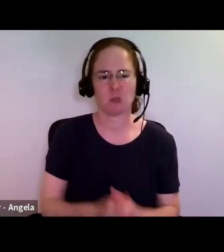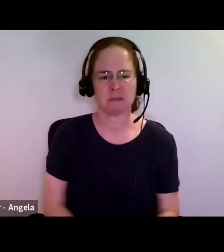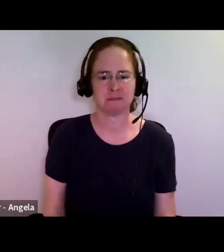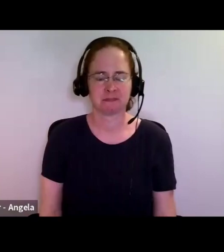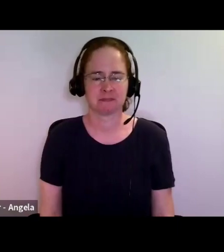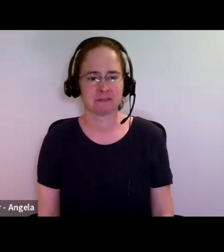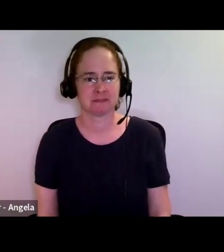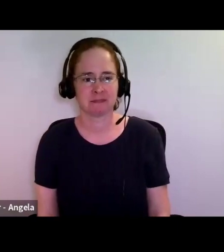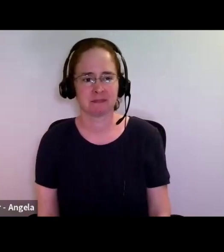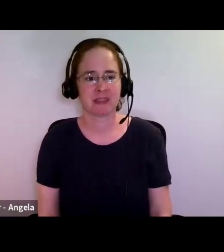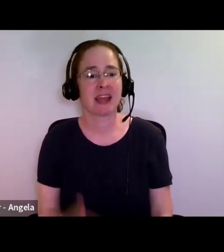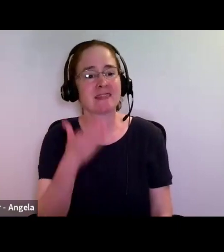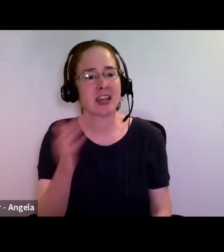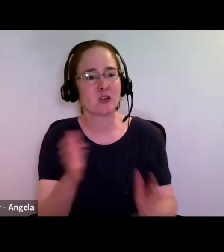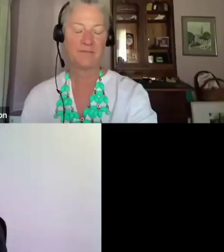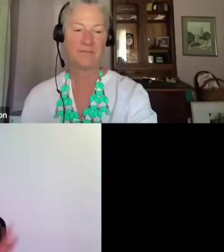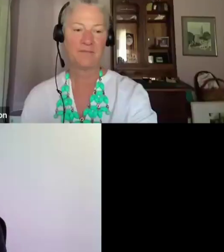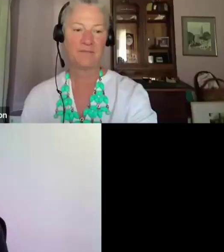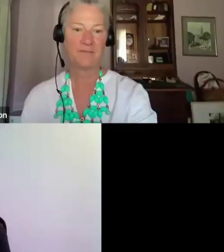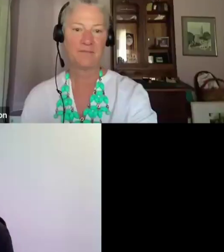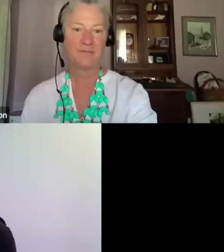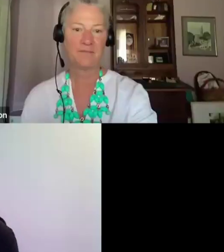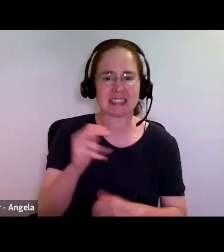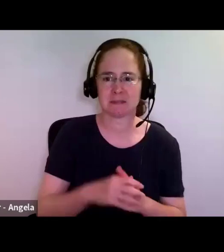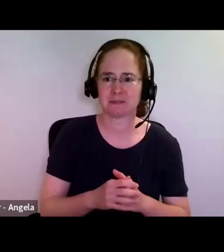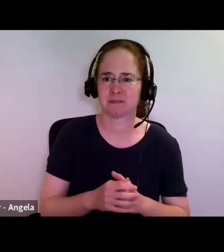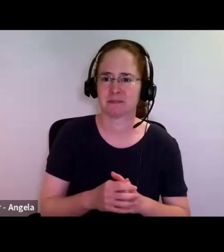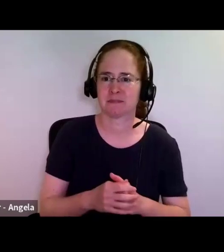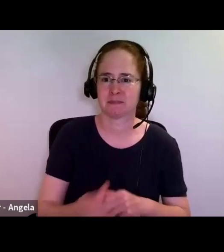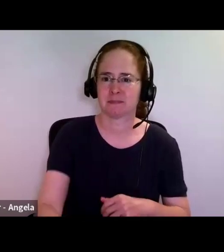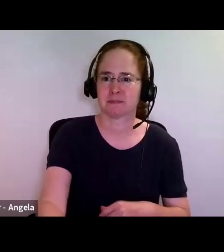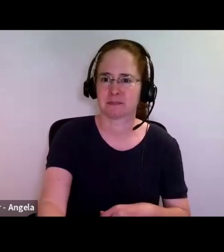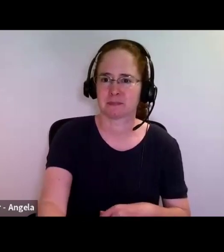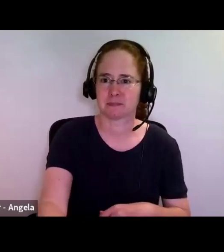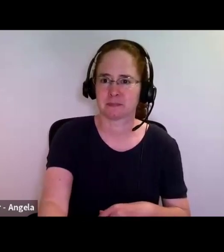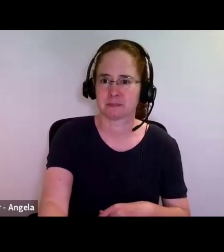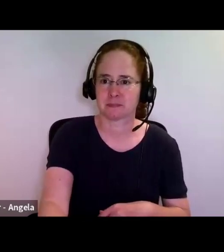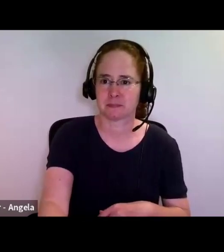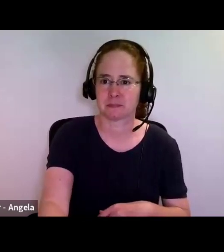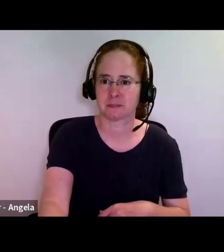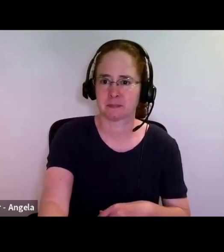Thank you very much. Dr Johnson, great to hear from AOD, and